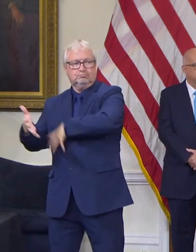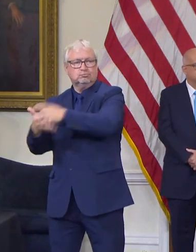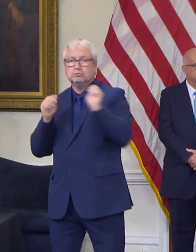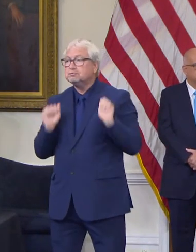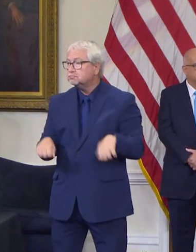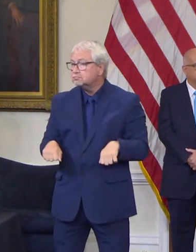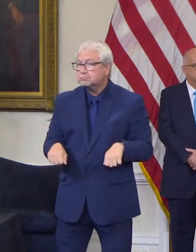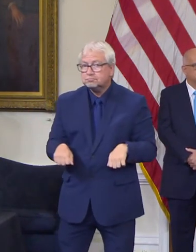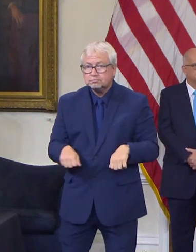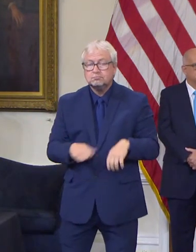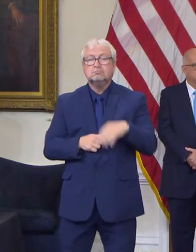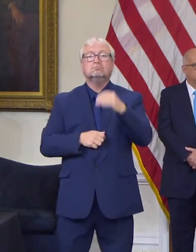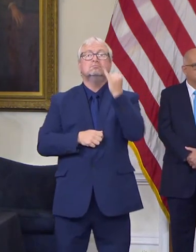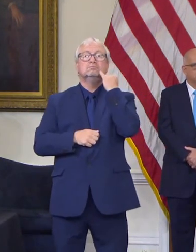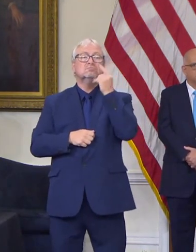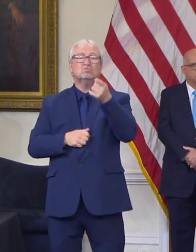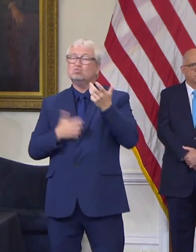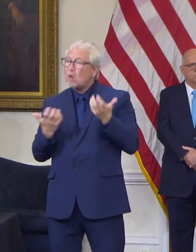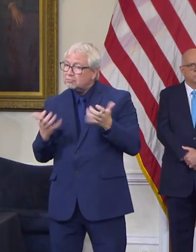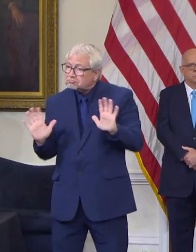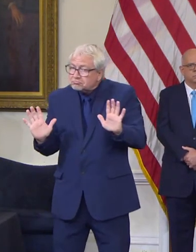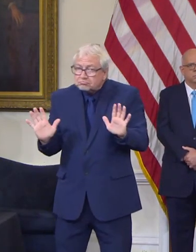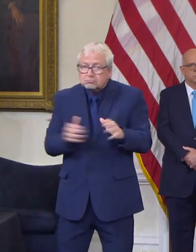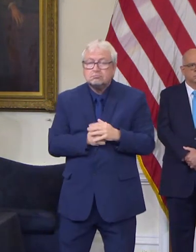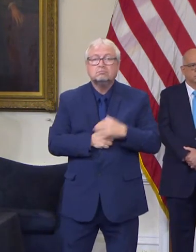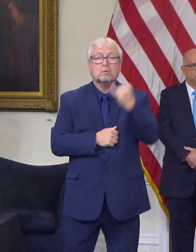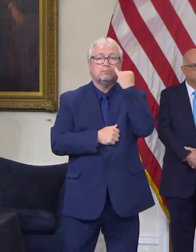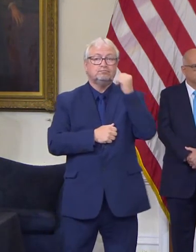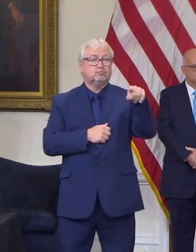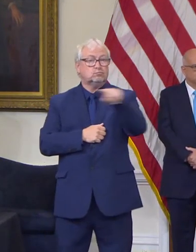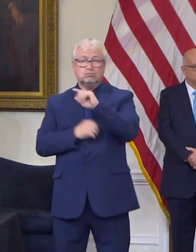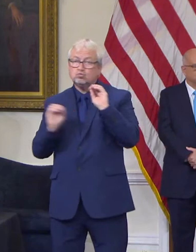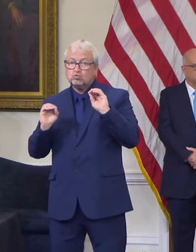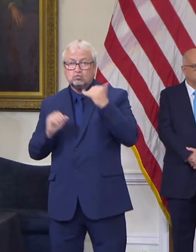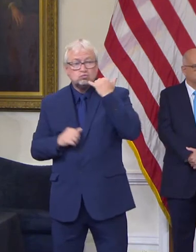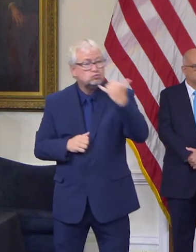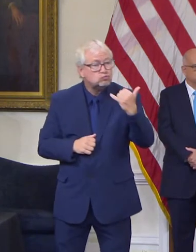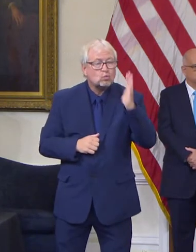If we reach someone's voice mail, we leave a message explaining their booster eligibility